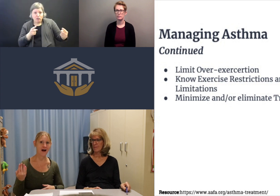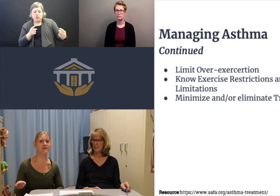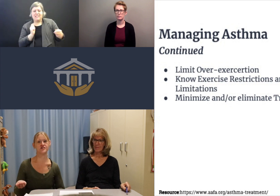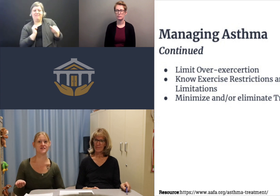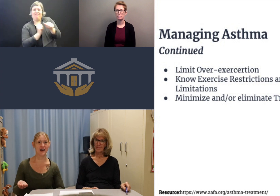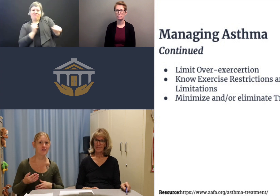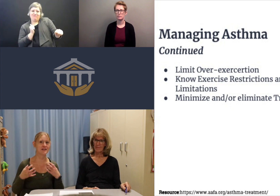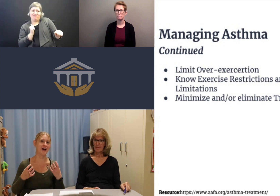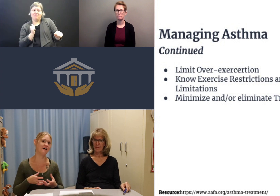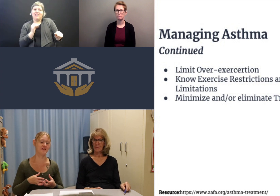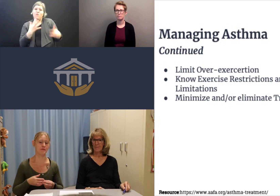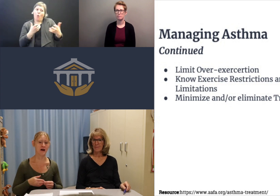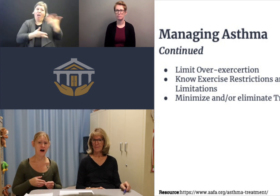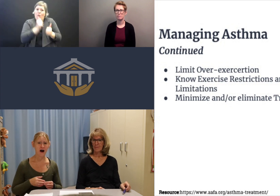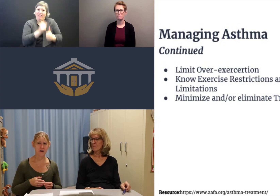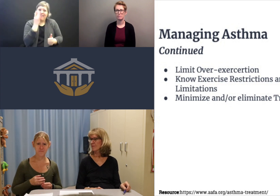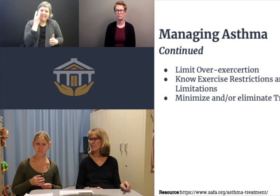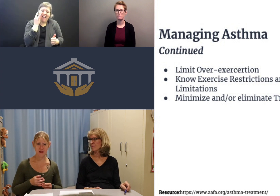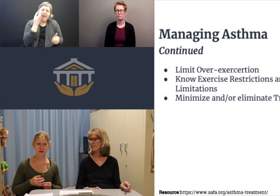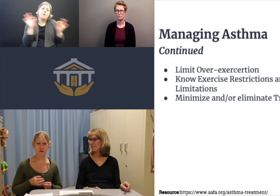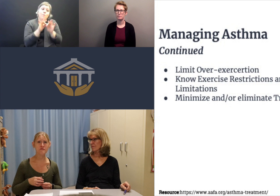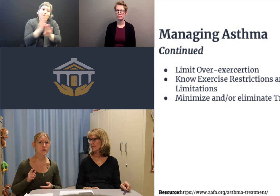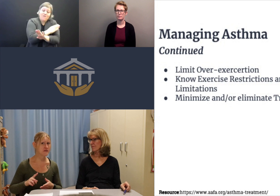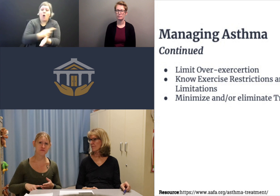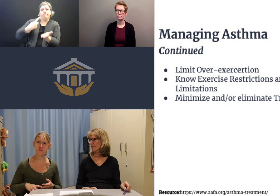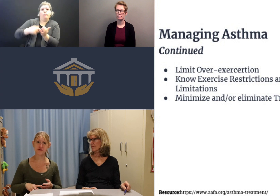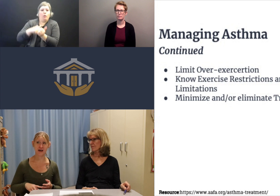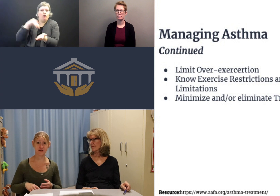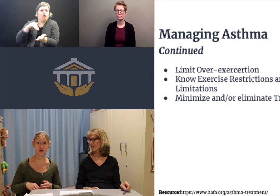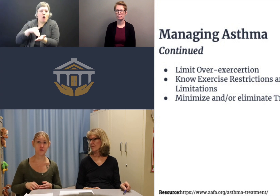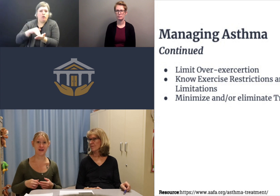allergist. How can you have them, um, you know avoid the foods that you know you can't have.